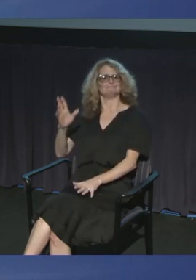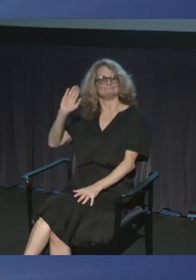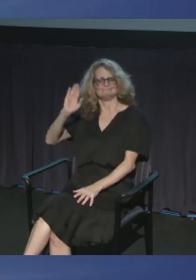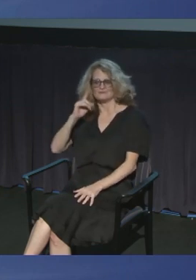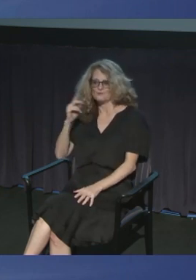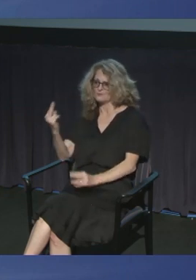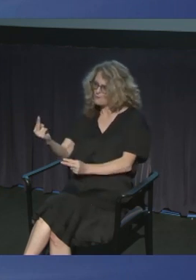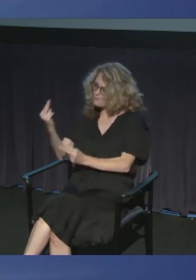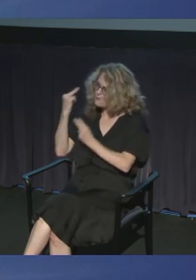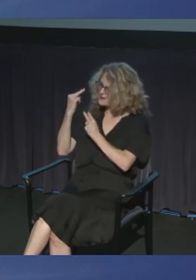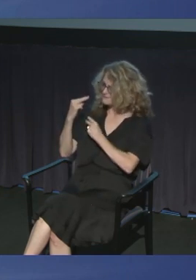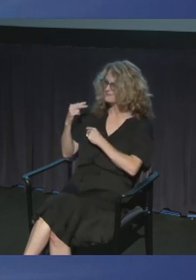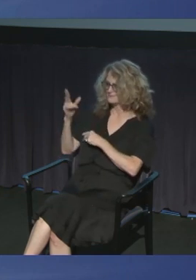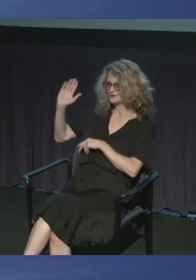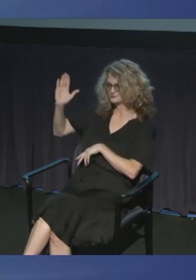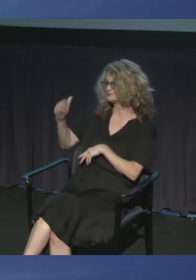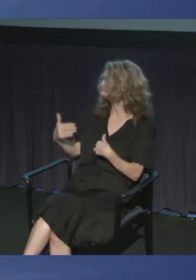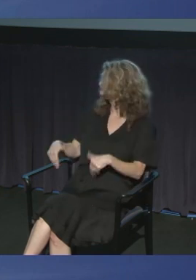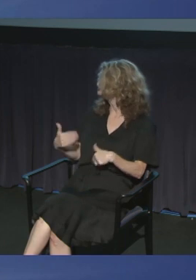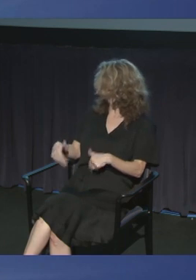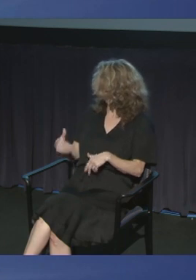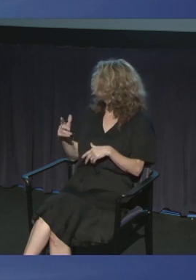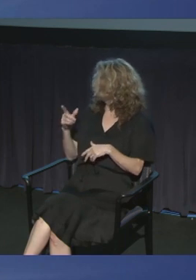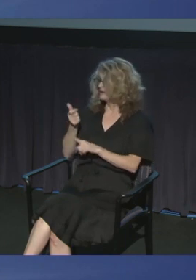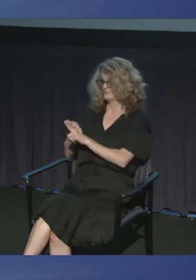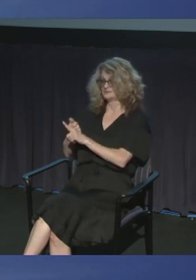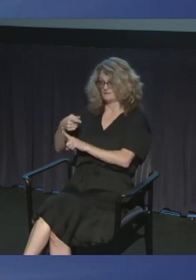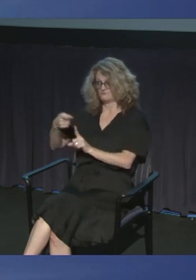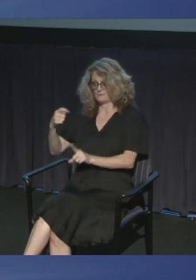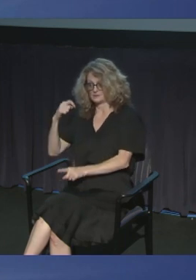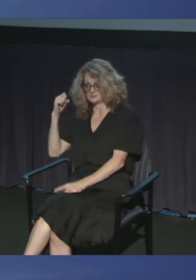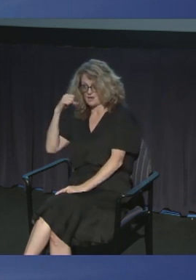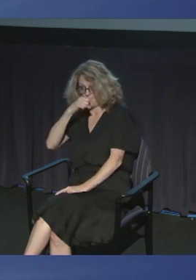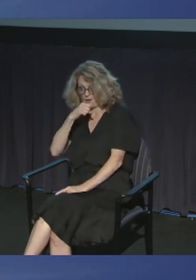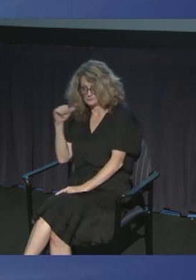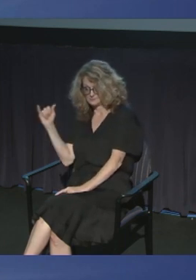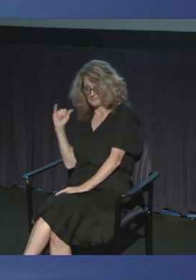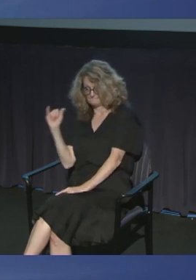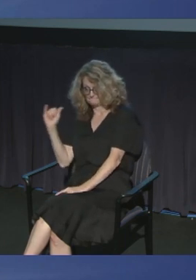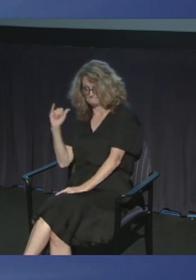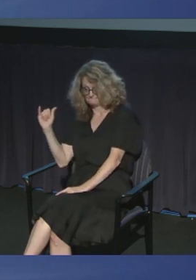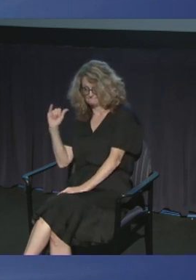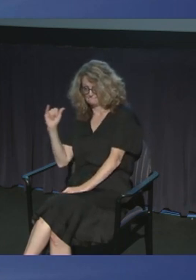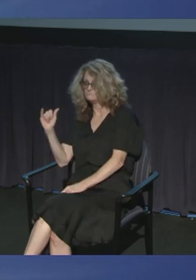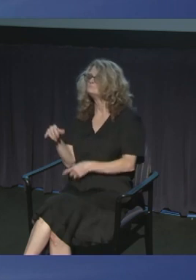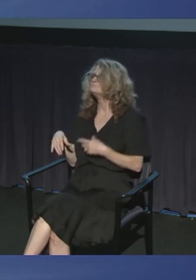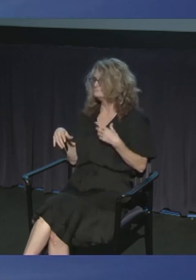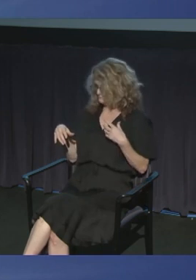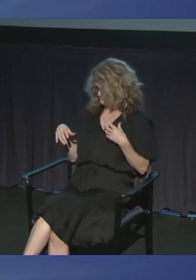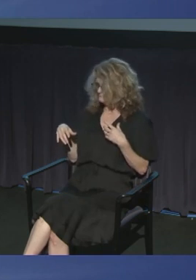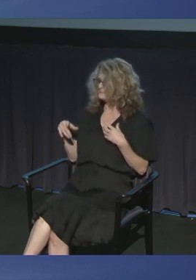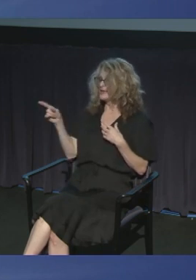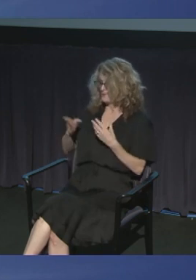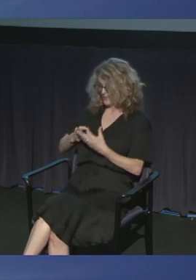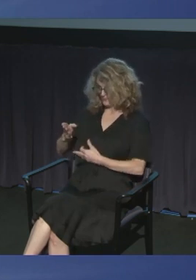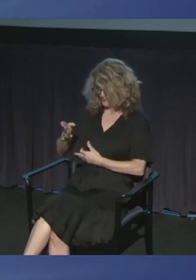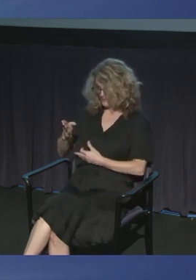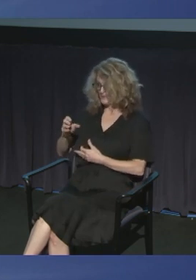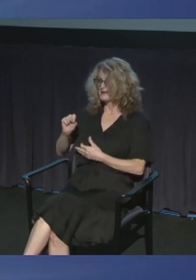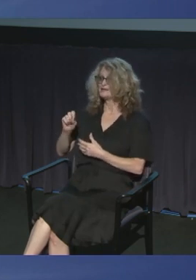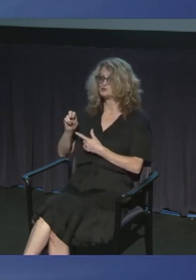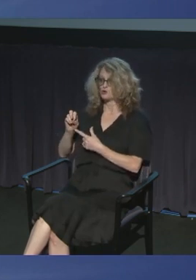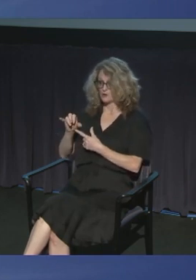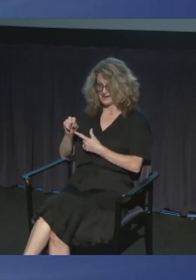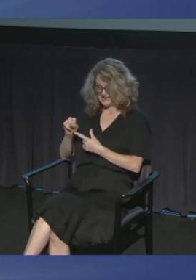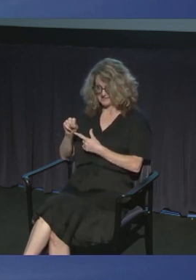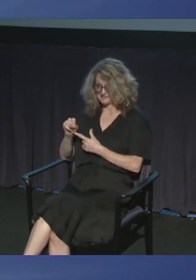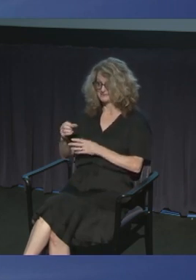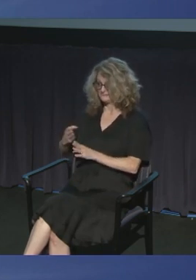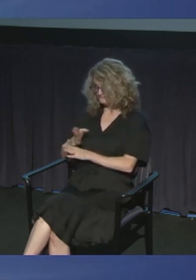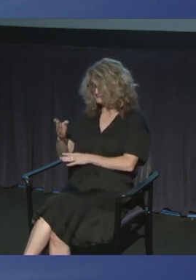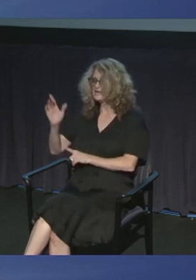JEANG -- WHO ALSO WAS FROM